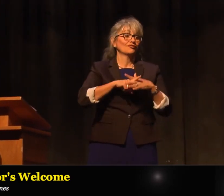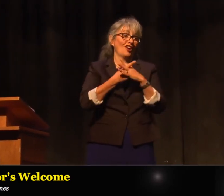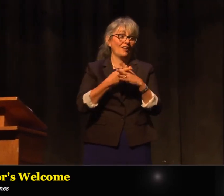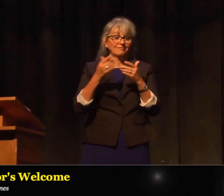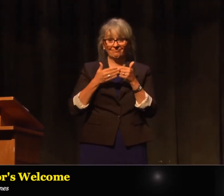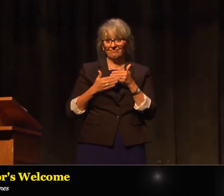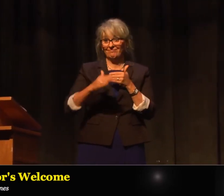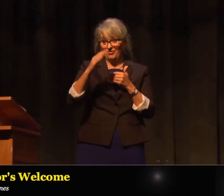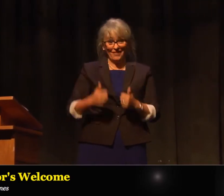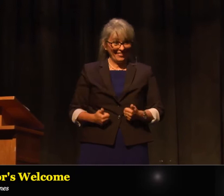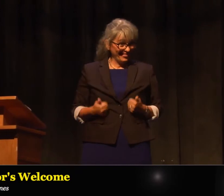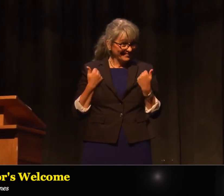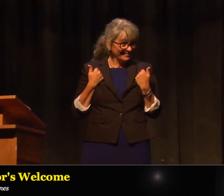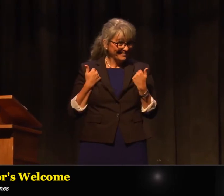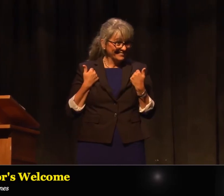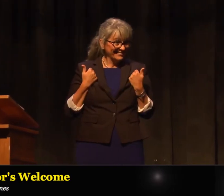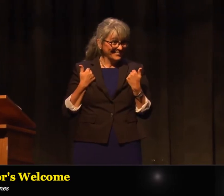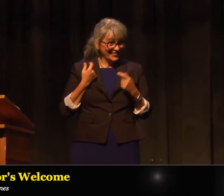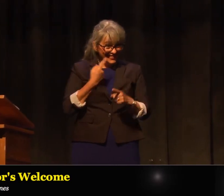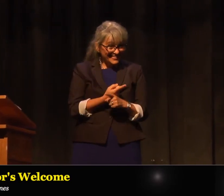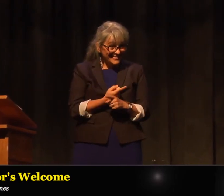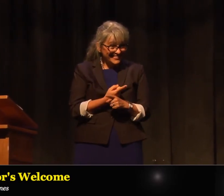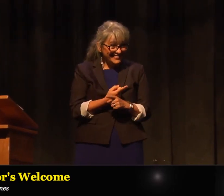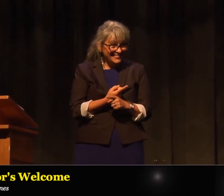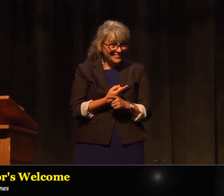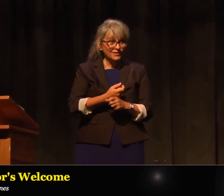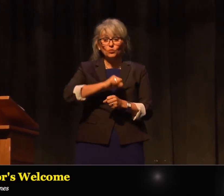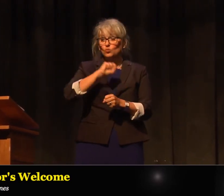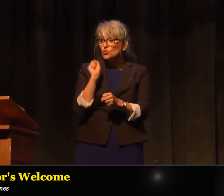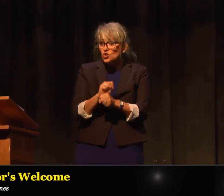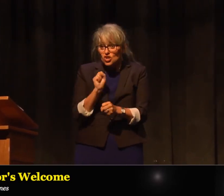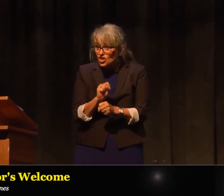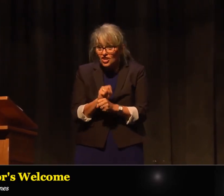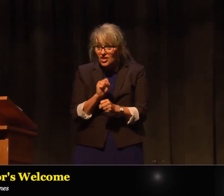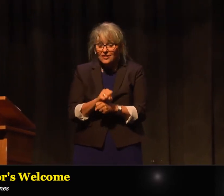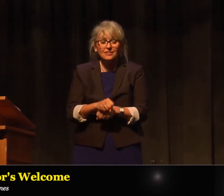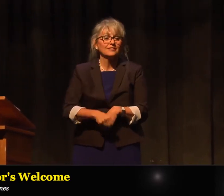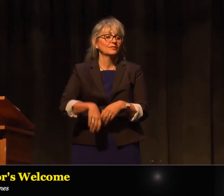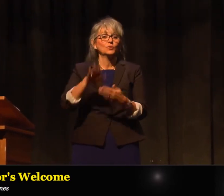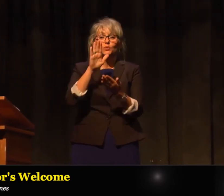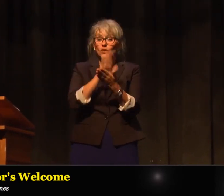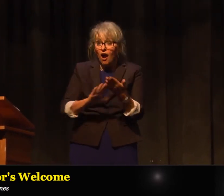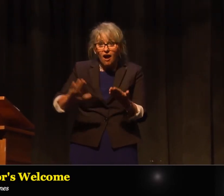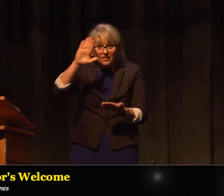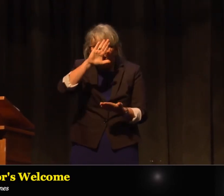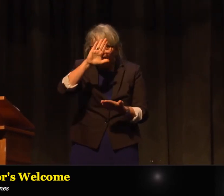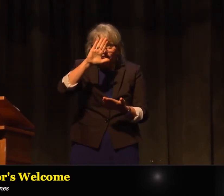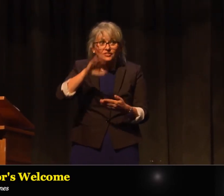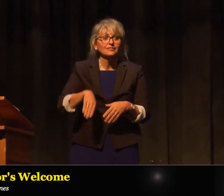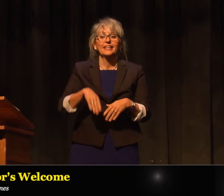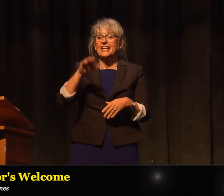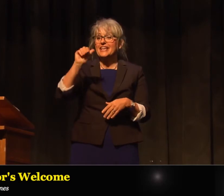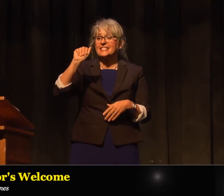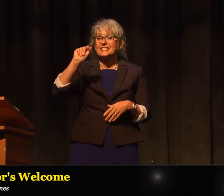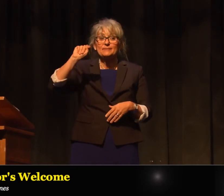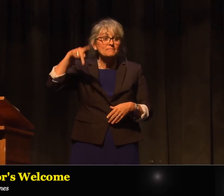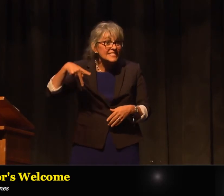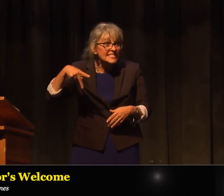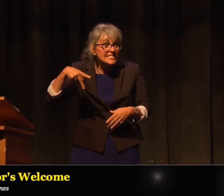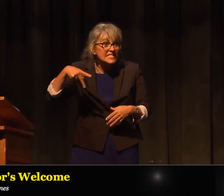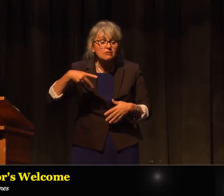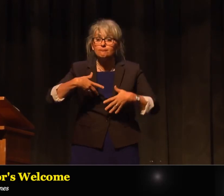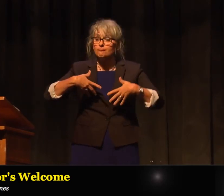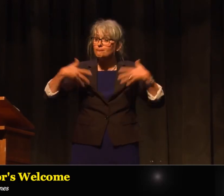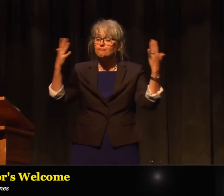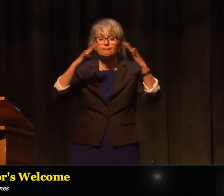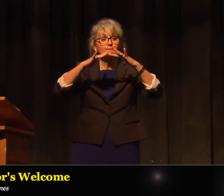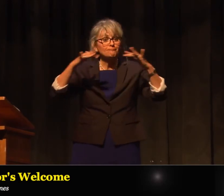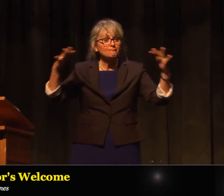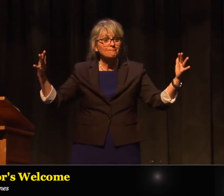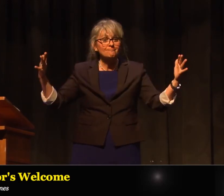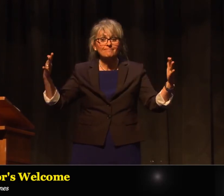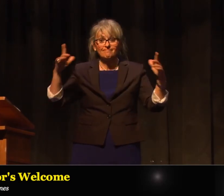You will start the rest of your life with work, college, ATP